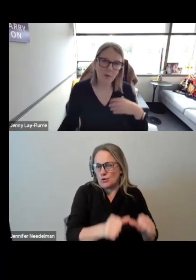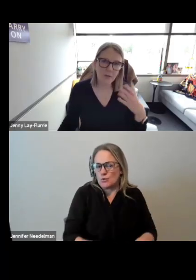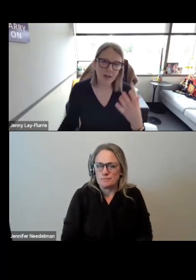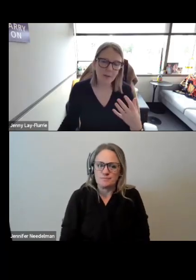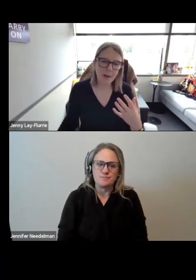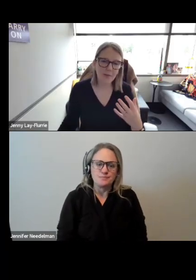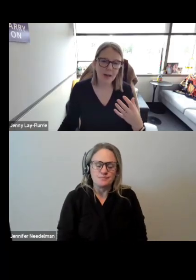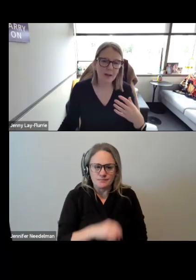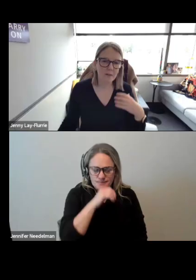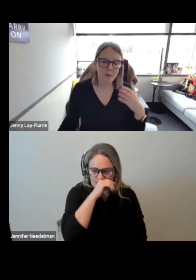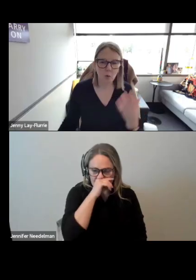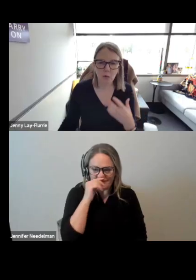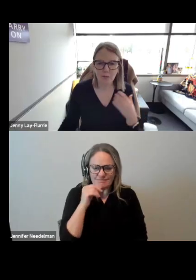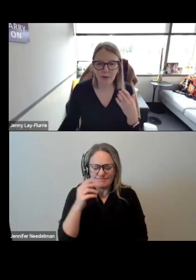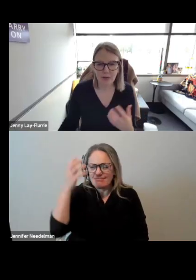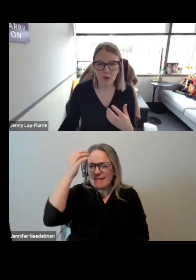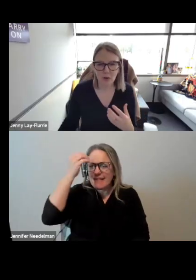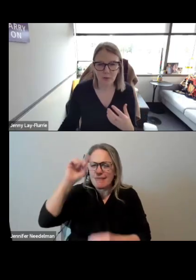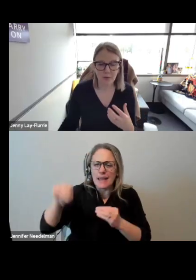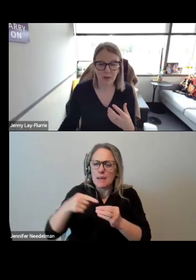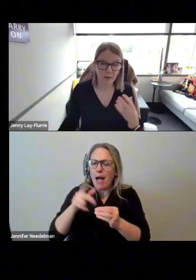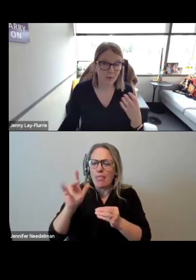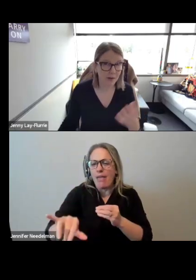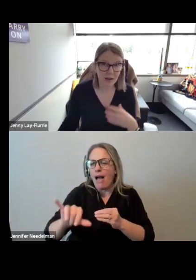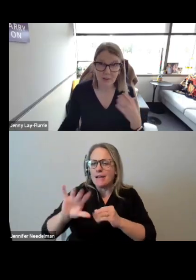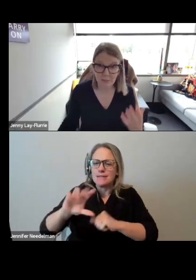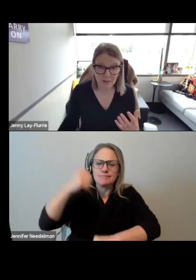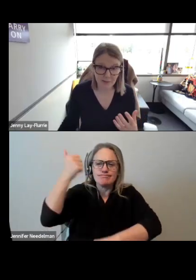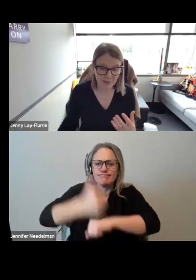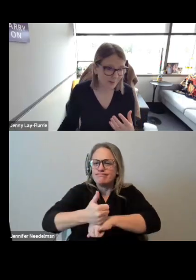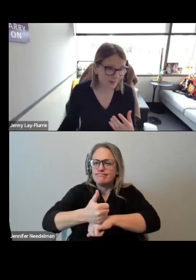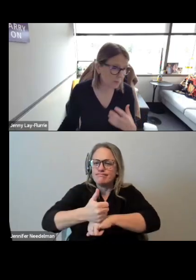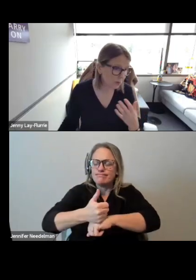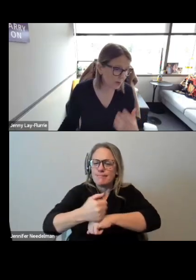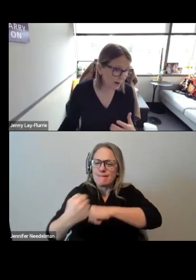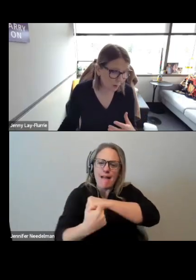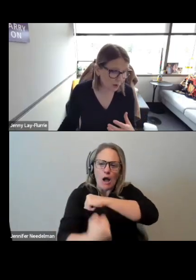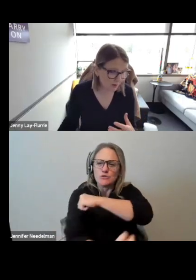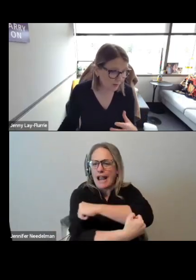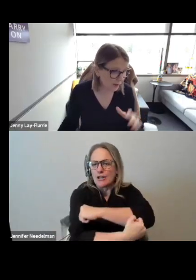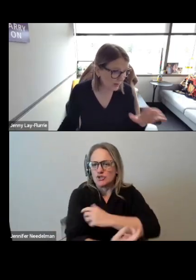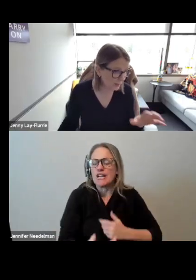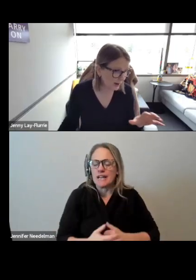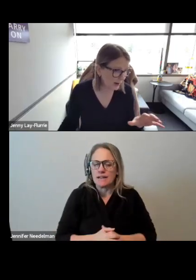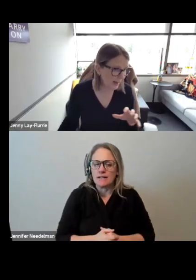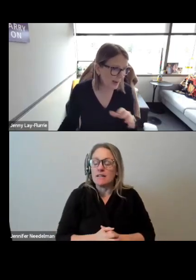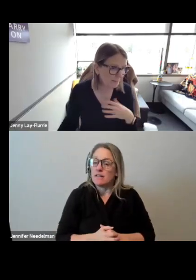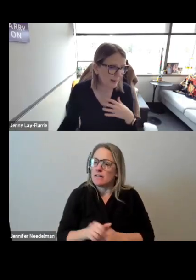So if you think about that as the core foundation, and there are many other pieces and I'm sure you have questions and I'll keep an eye on that.